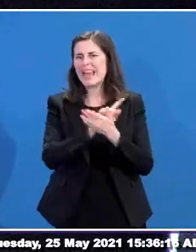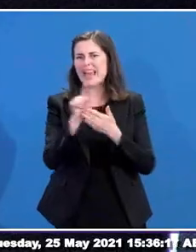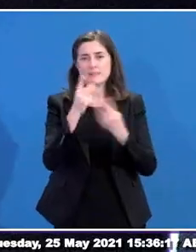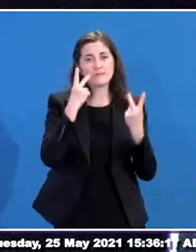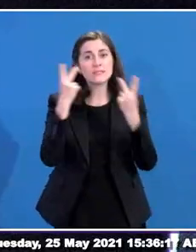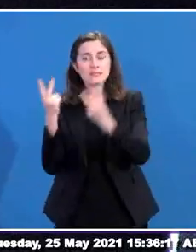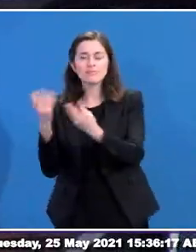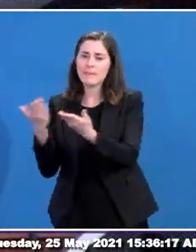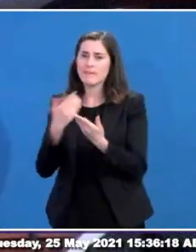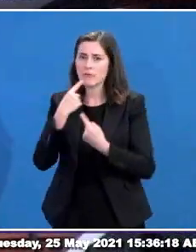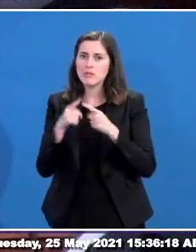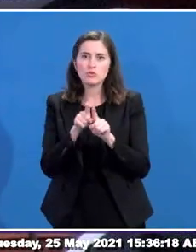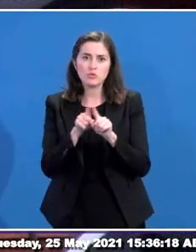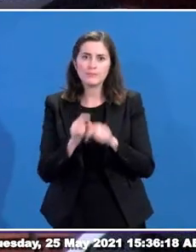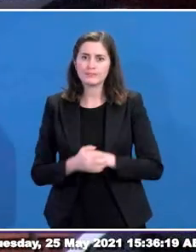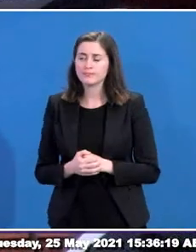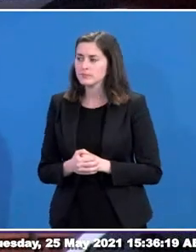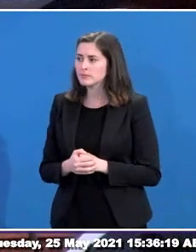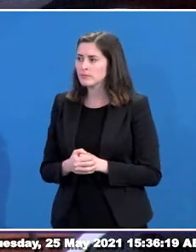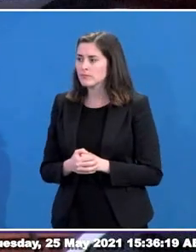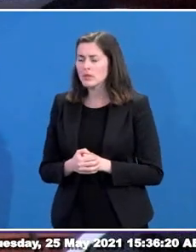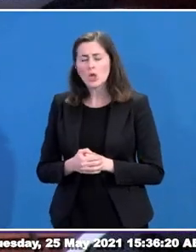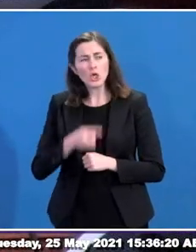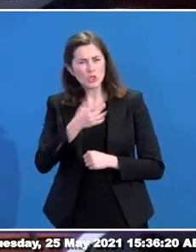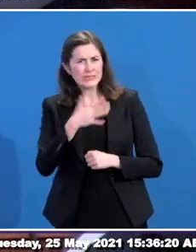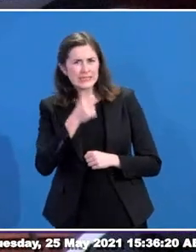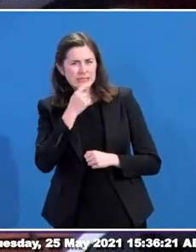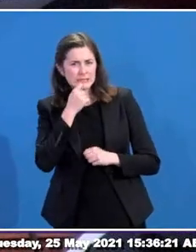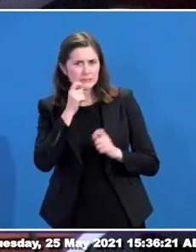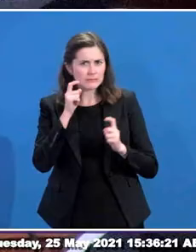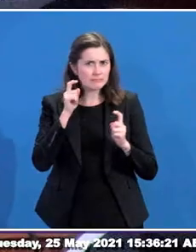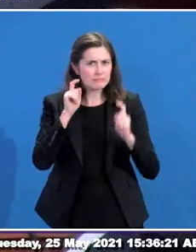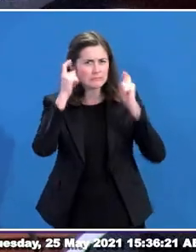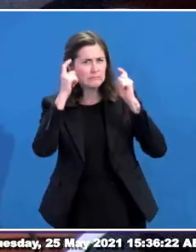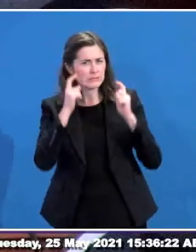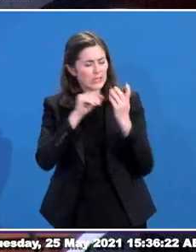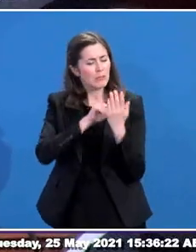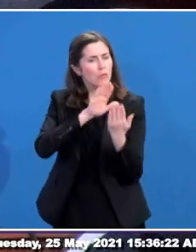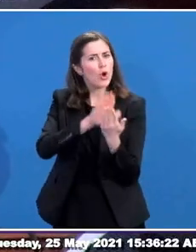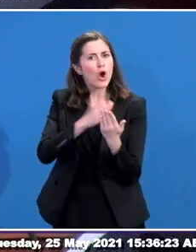You did, though, express some areas of concern in this report on page 11.